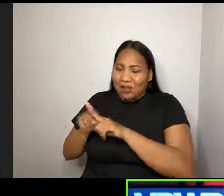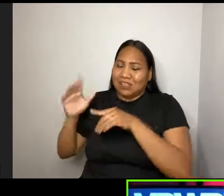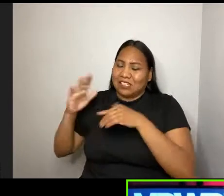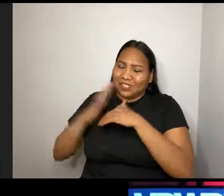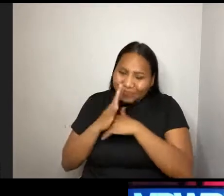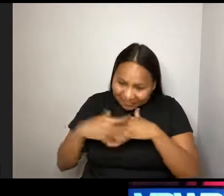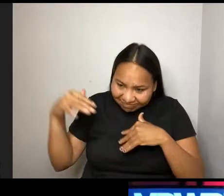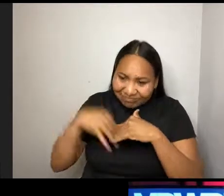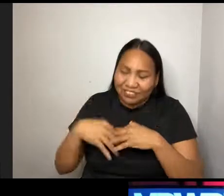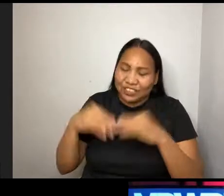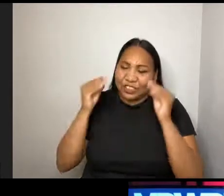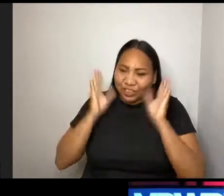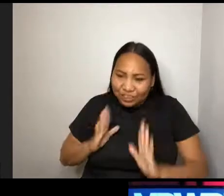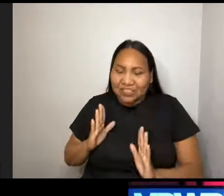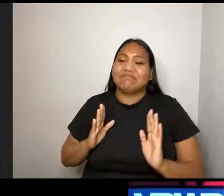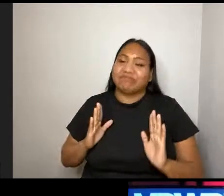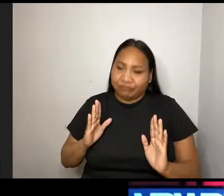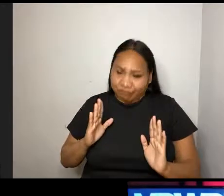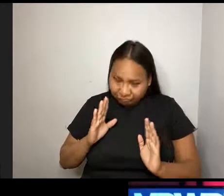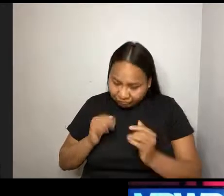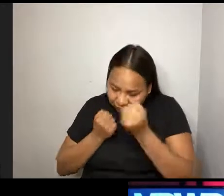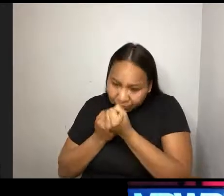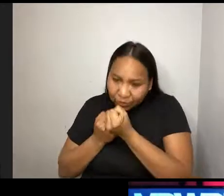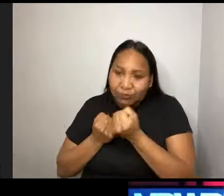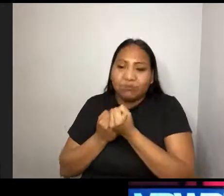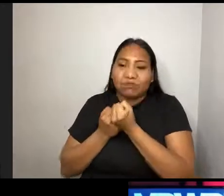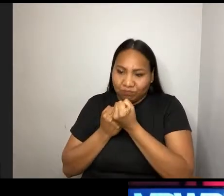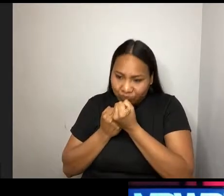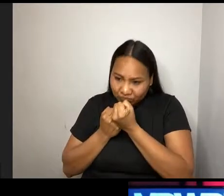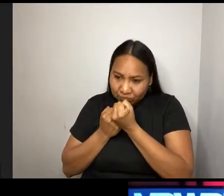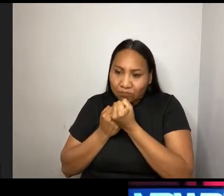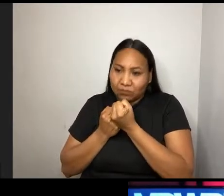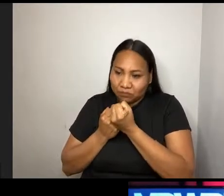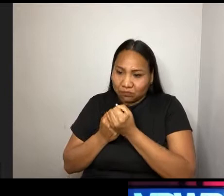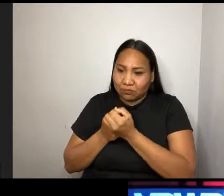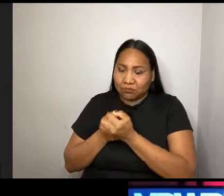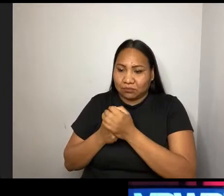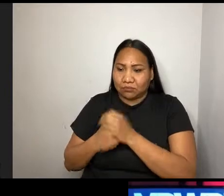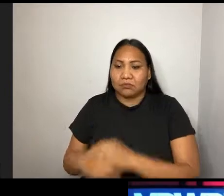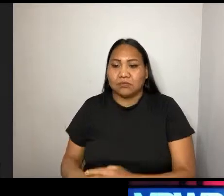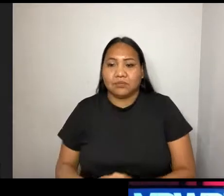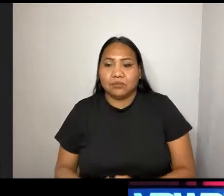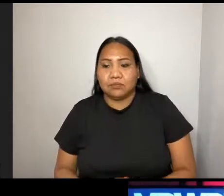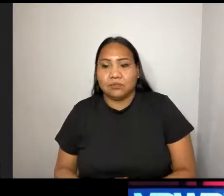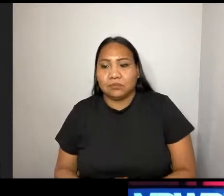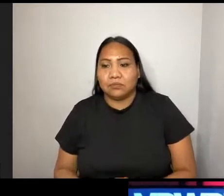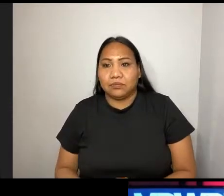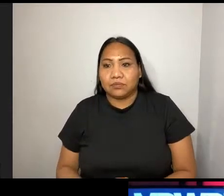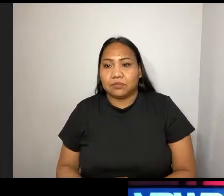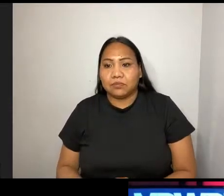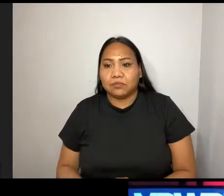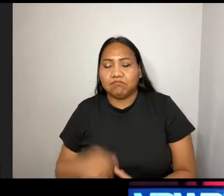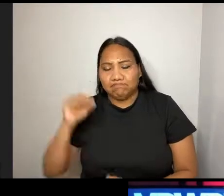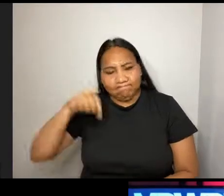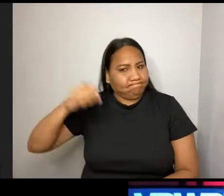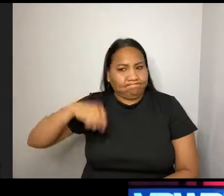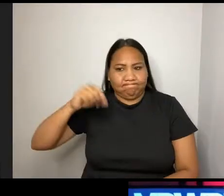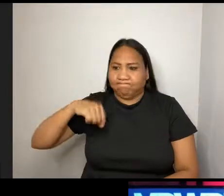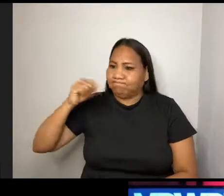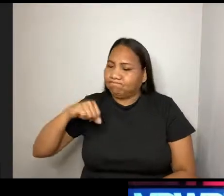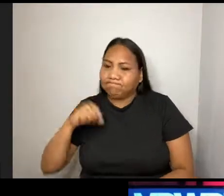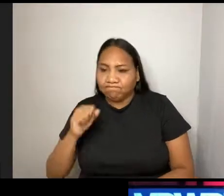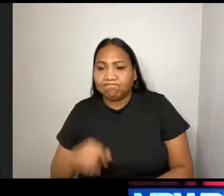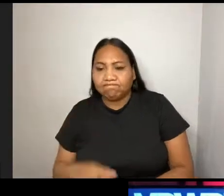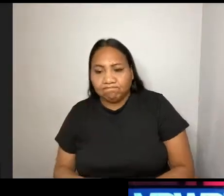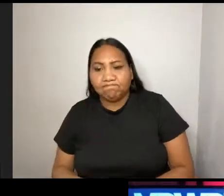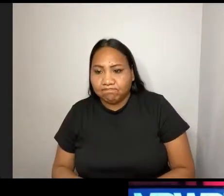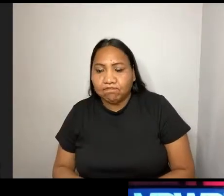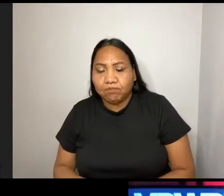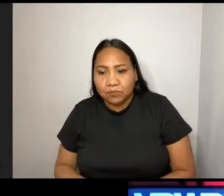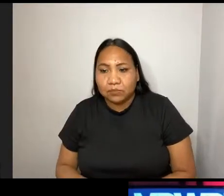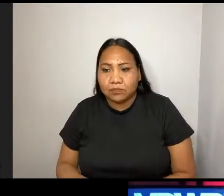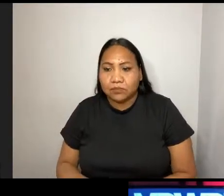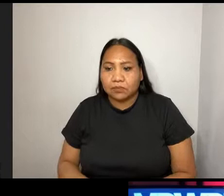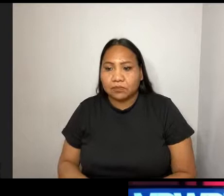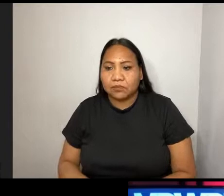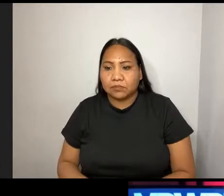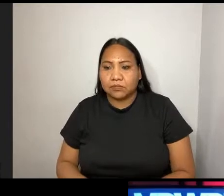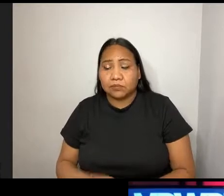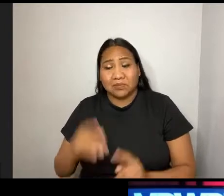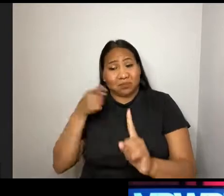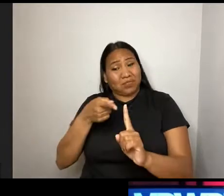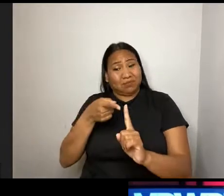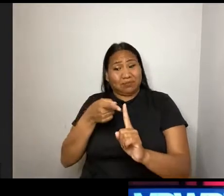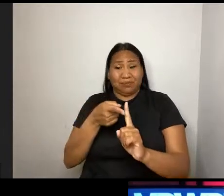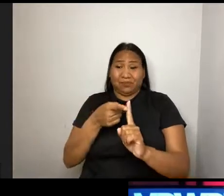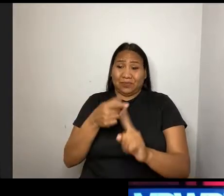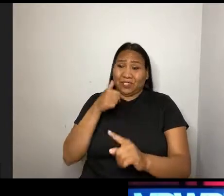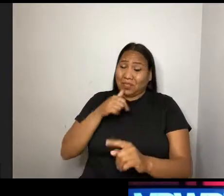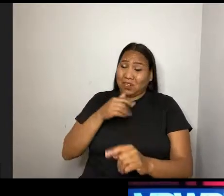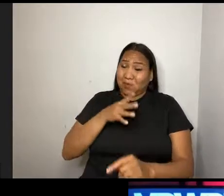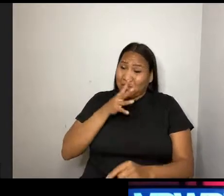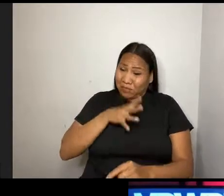Just to go back to Indigenous women, girls and women, this is an issue